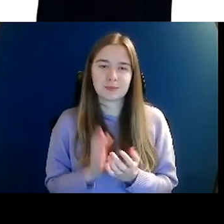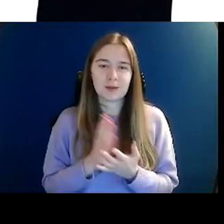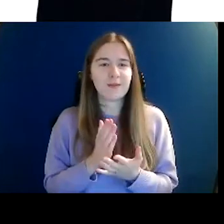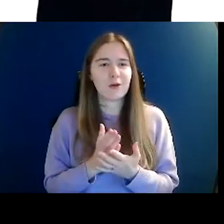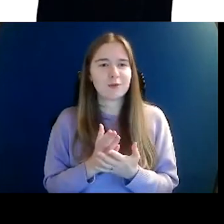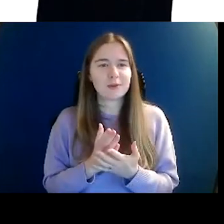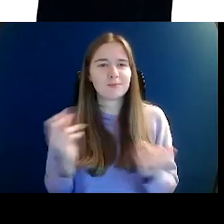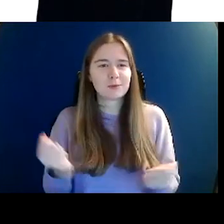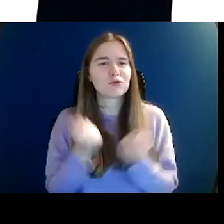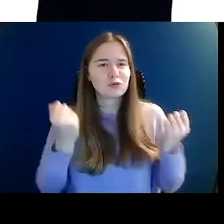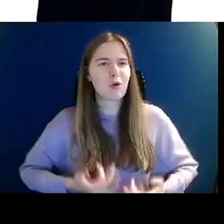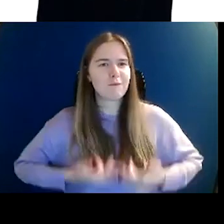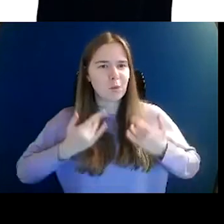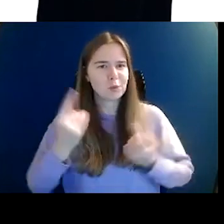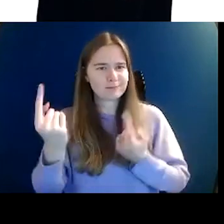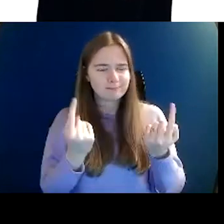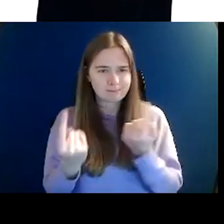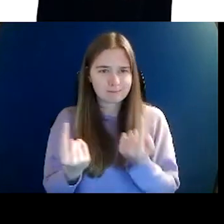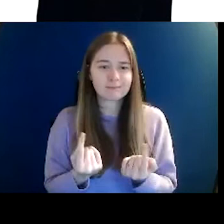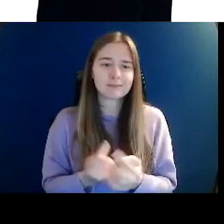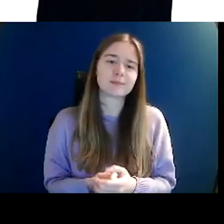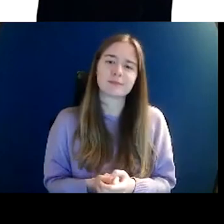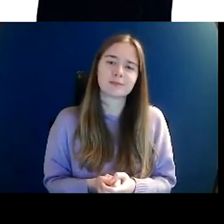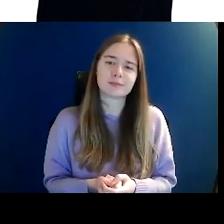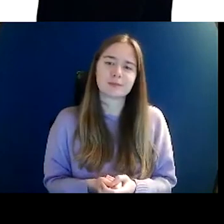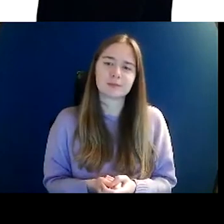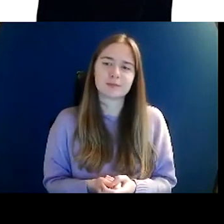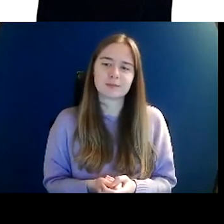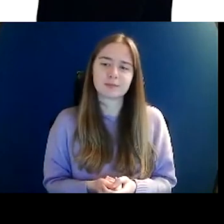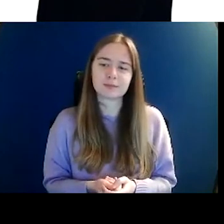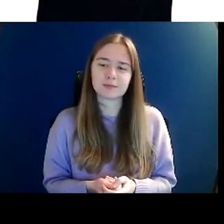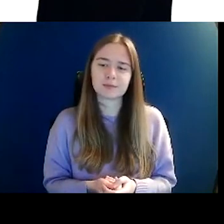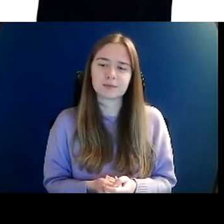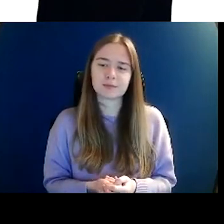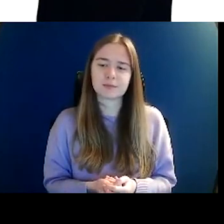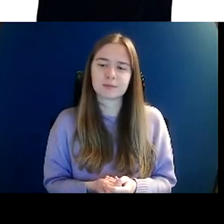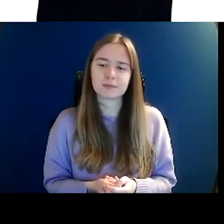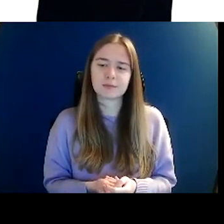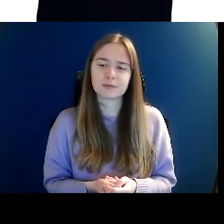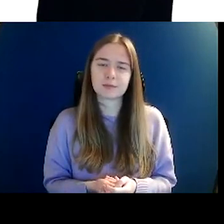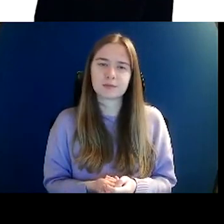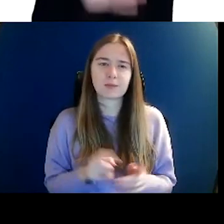views came across here, and you know, this sense of kind of eco-anxiety